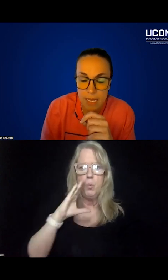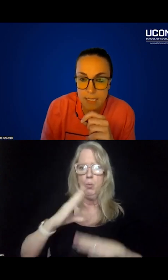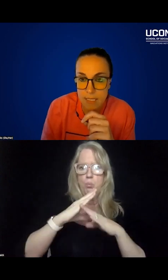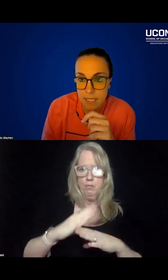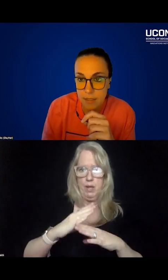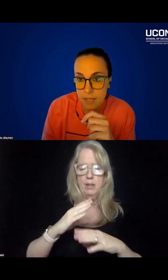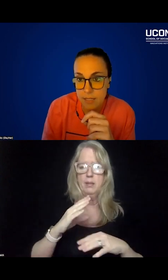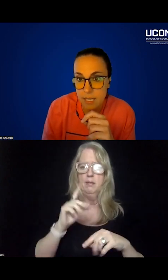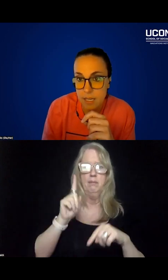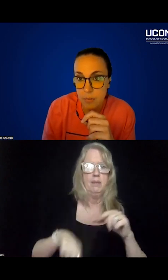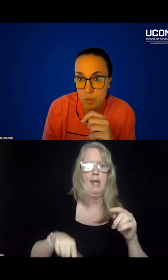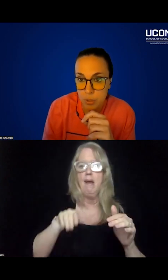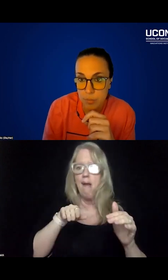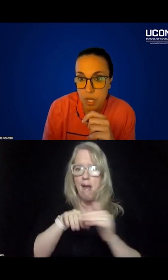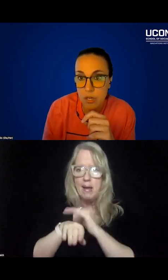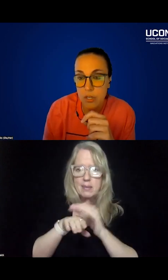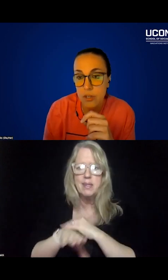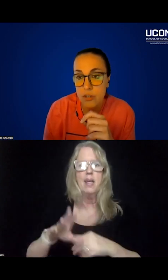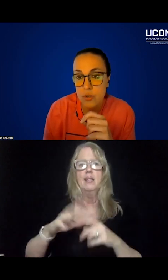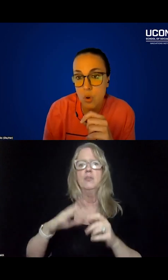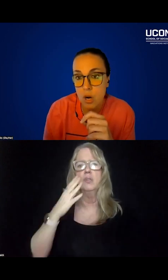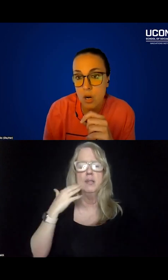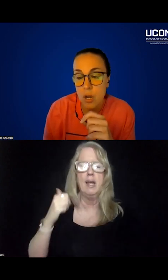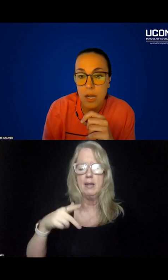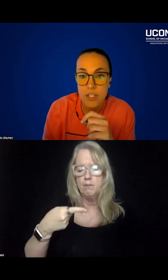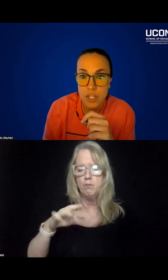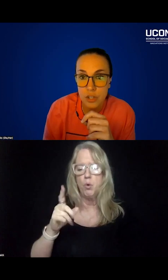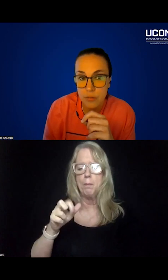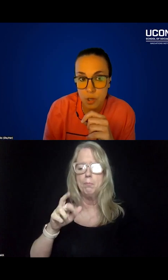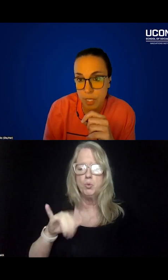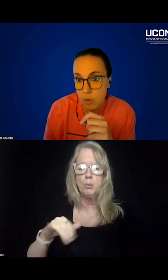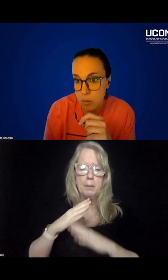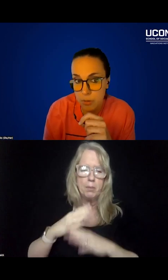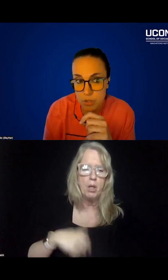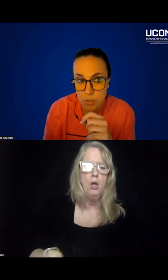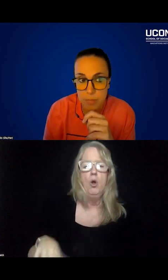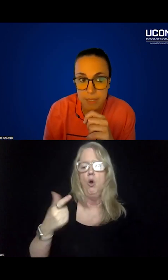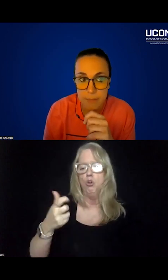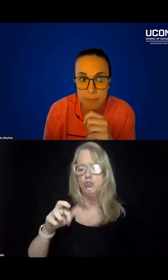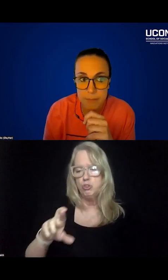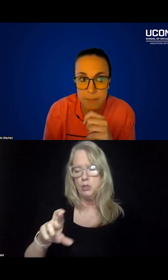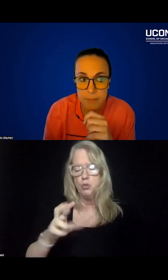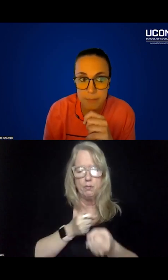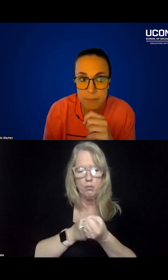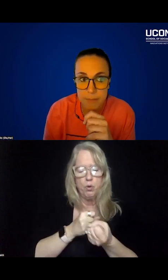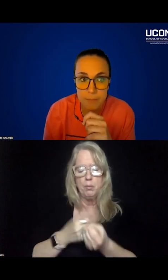ACCESSING HORMONE BLOCKERS OR GENDER-AFFIRMING TREATMENT.